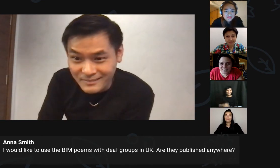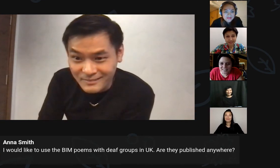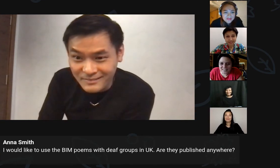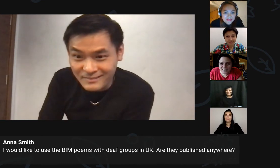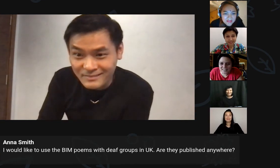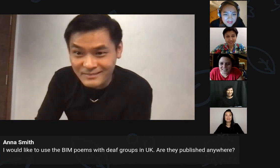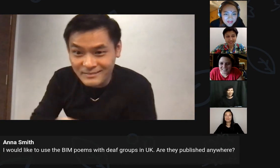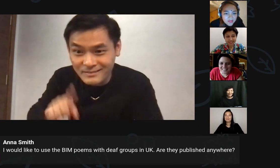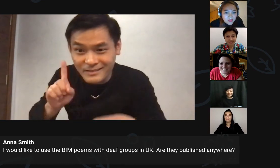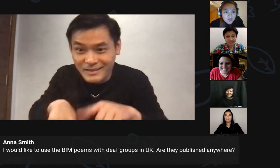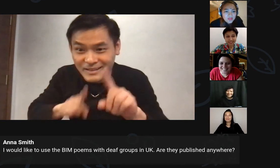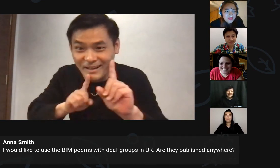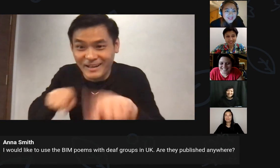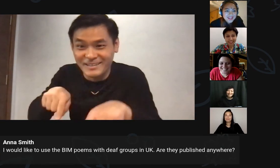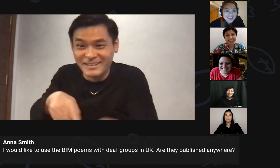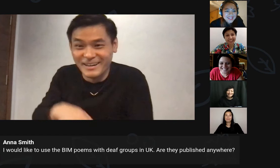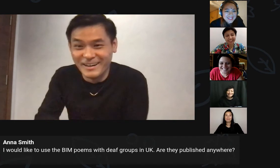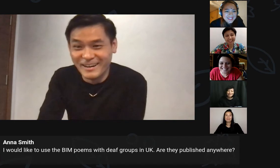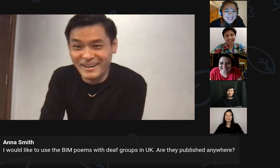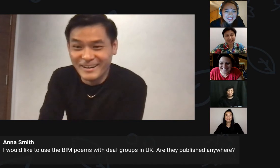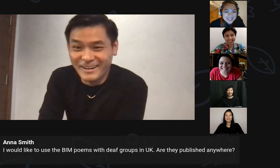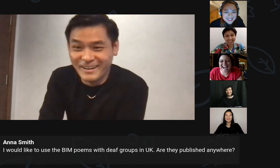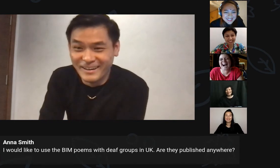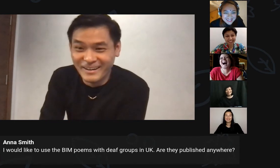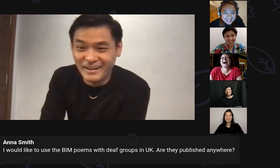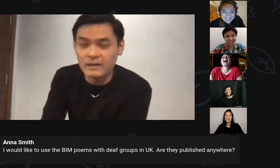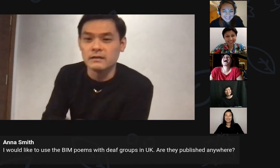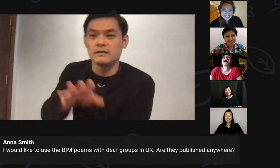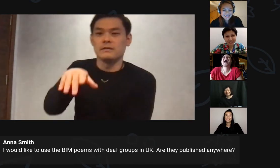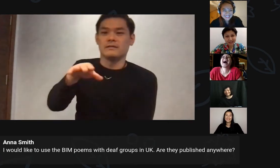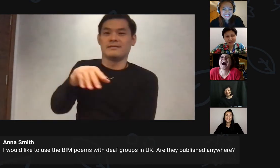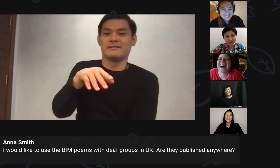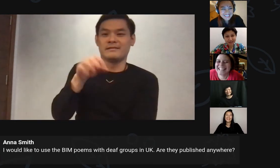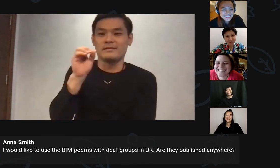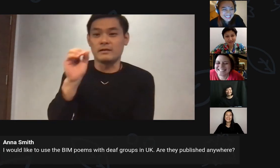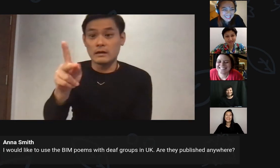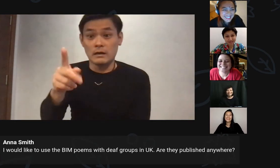I don’t know, I can’t answer that.